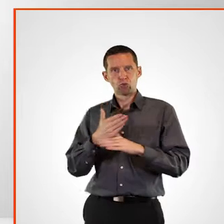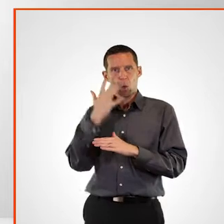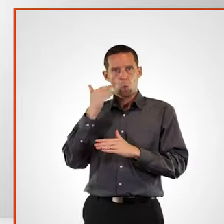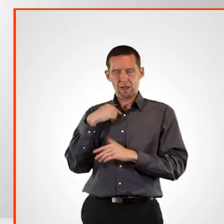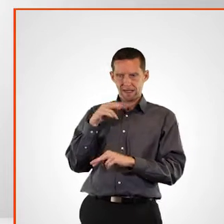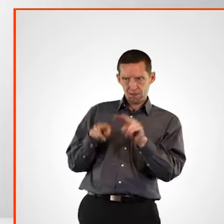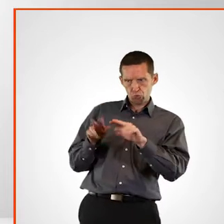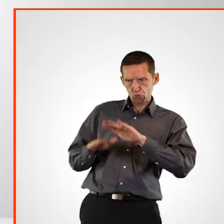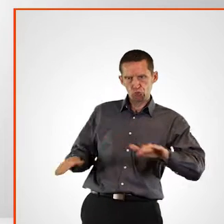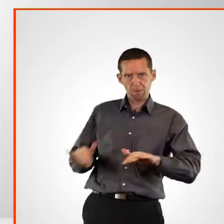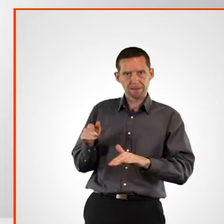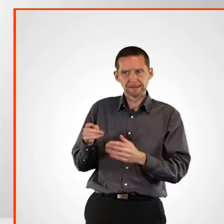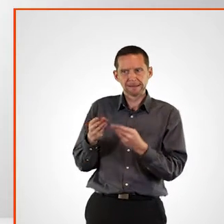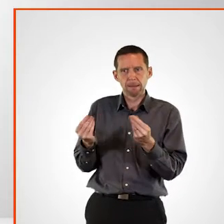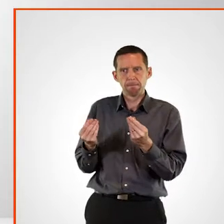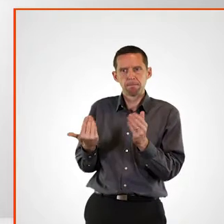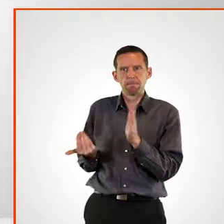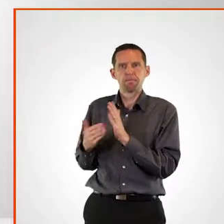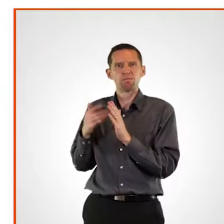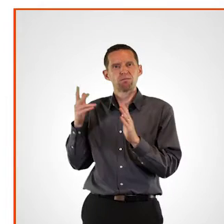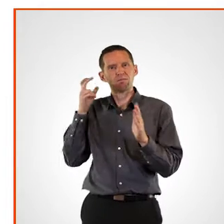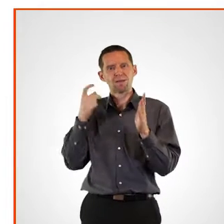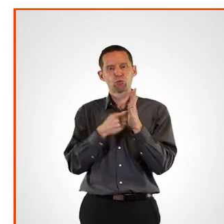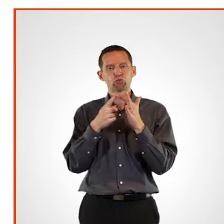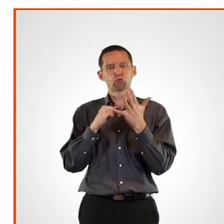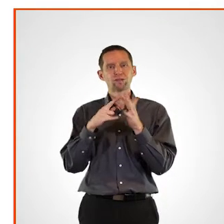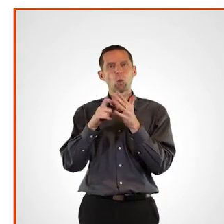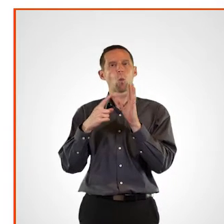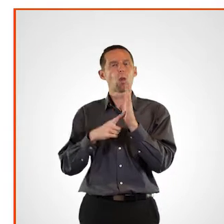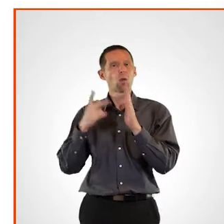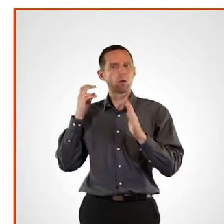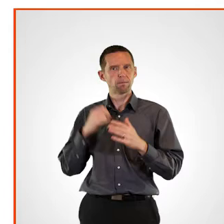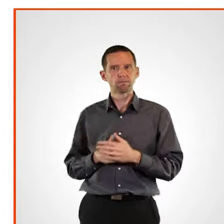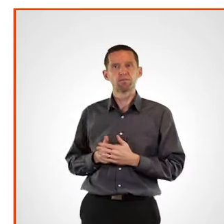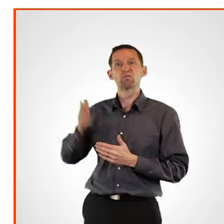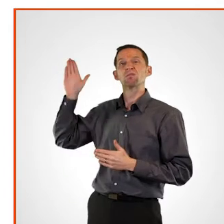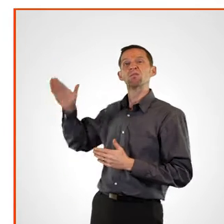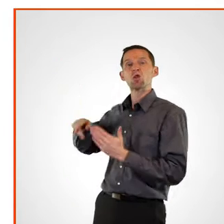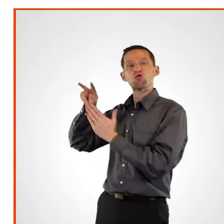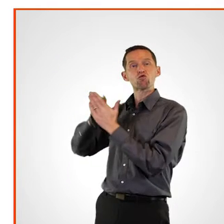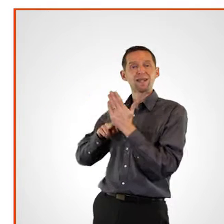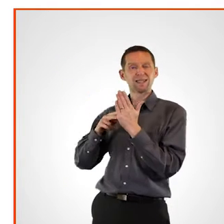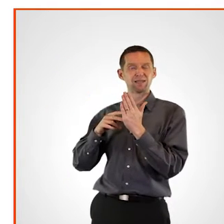when assessing children who have some residual hearing. So here are a few suggested readings for you that you can have a look at